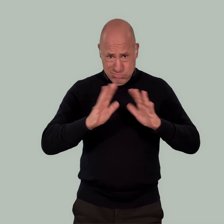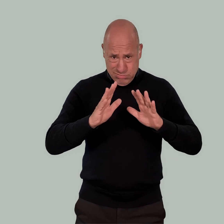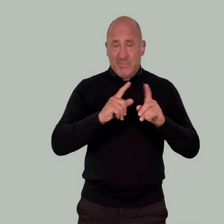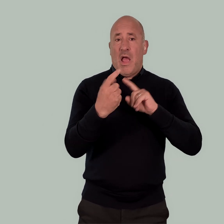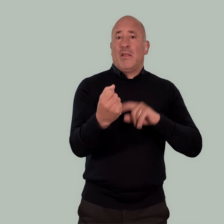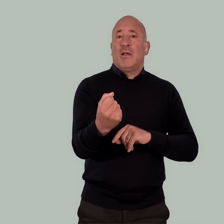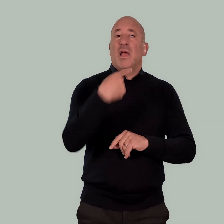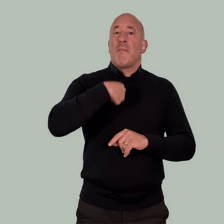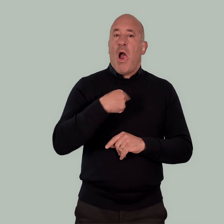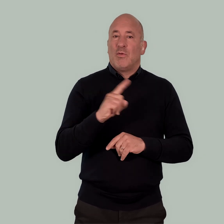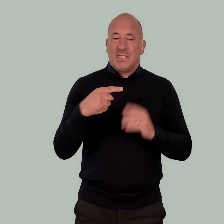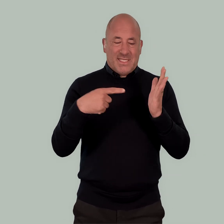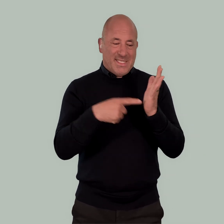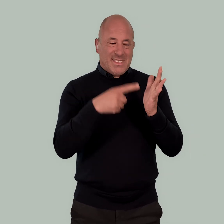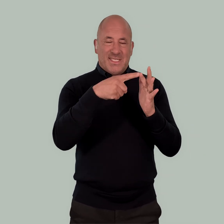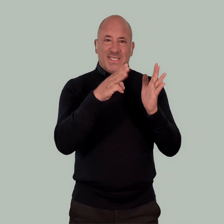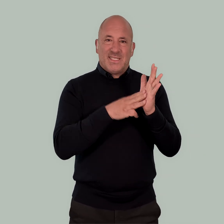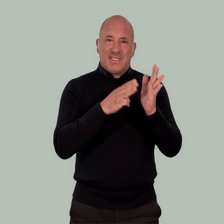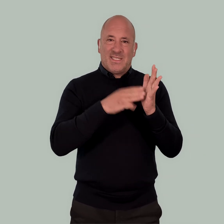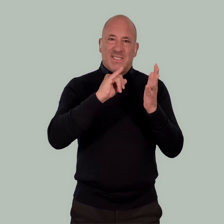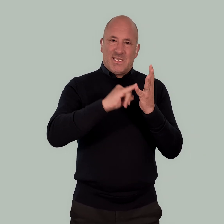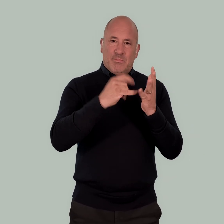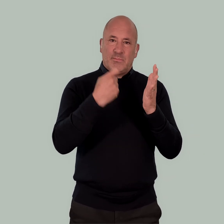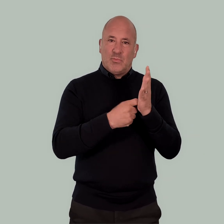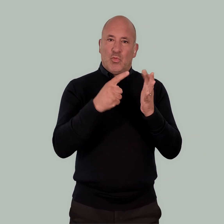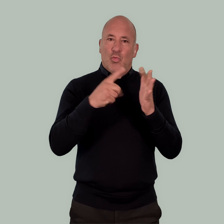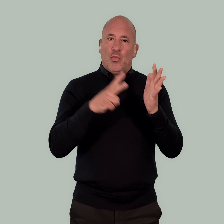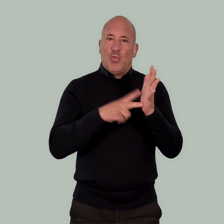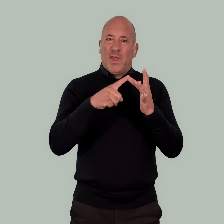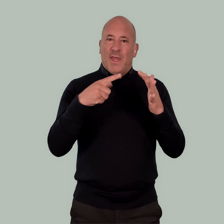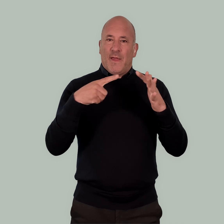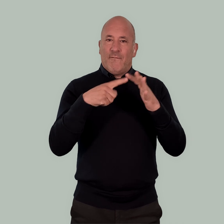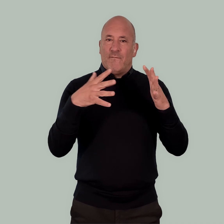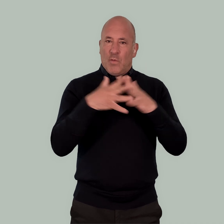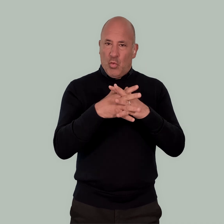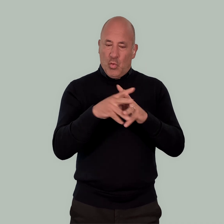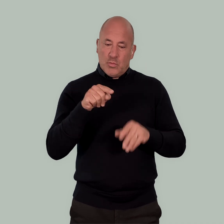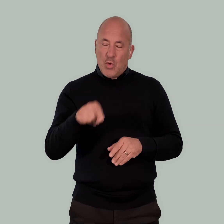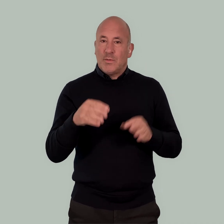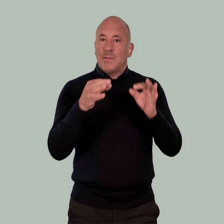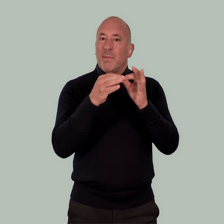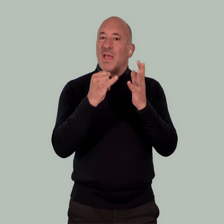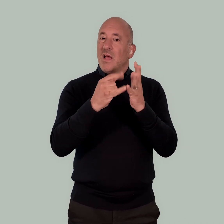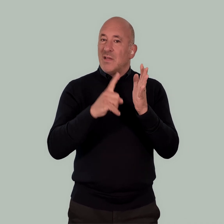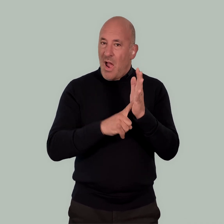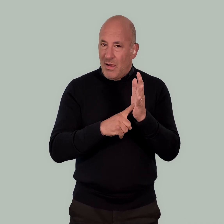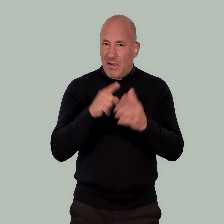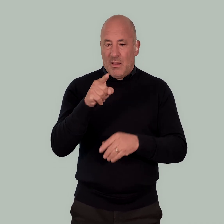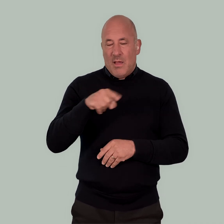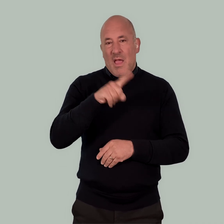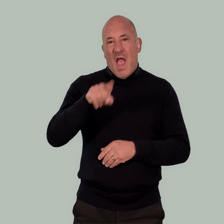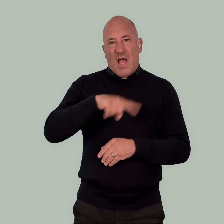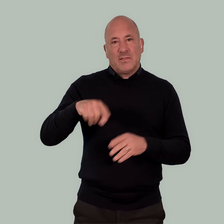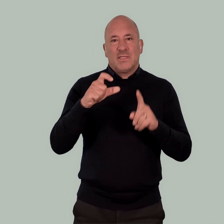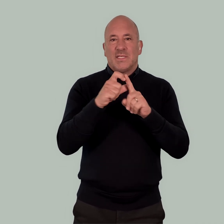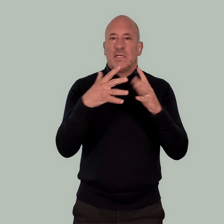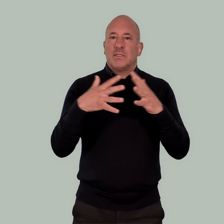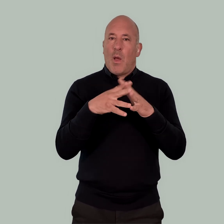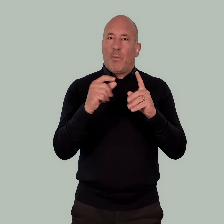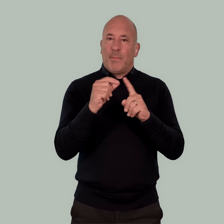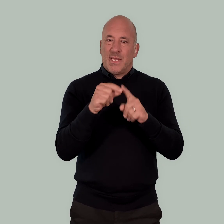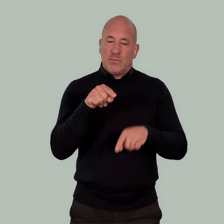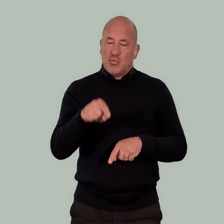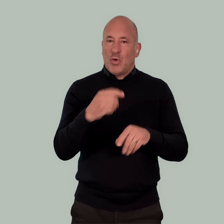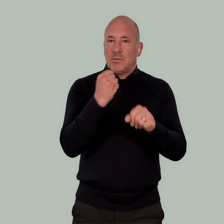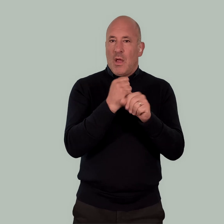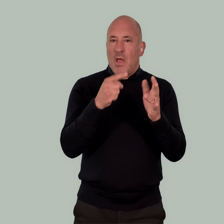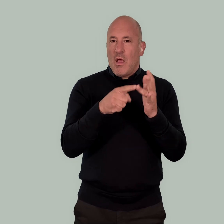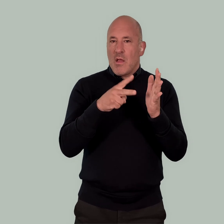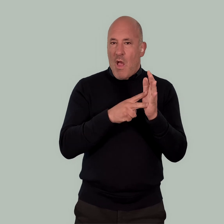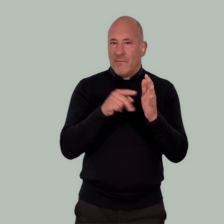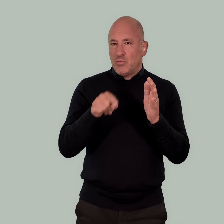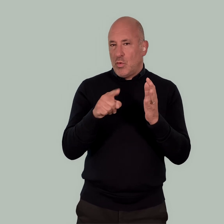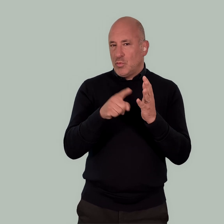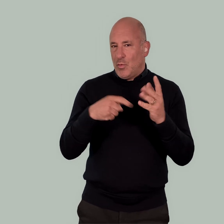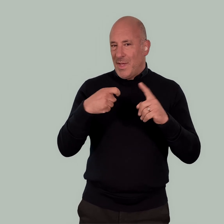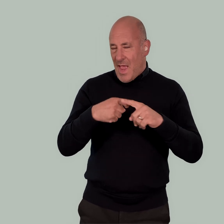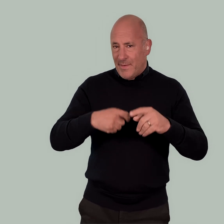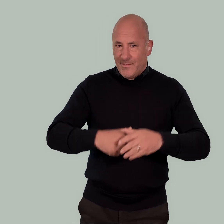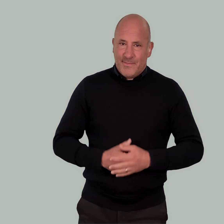a British Sign Language video by email to timmsreview.bsl@dwp.gov.uk